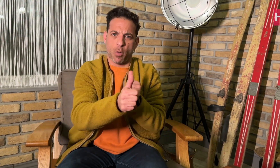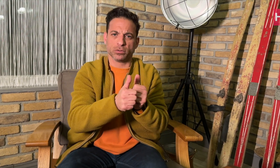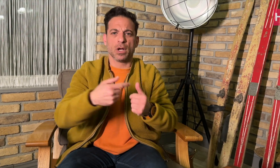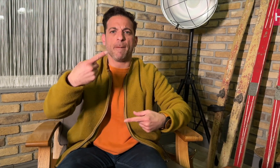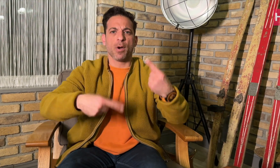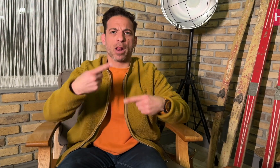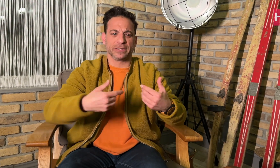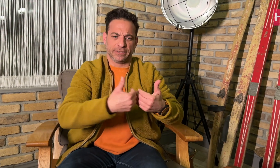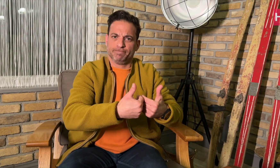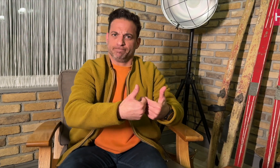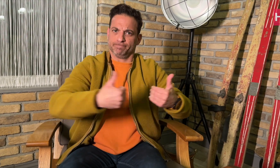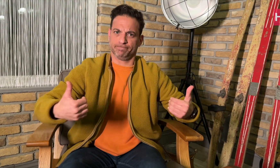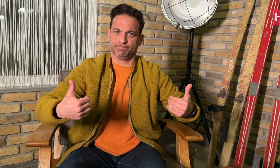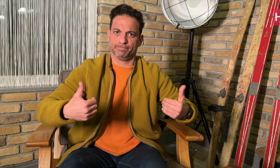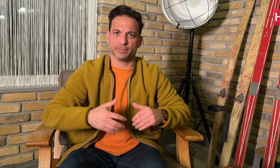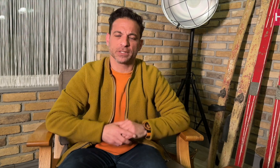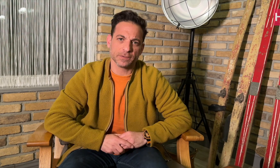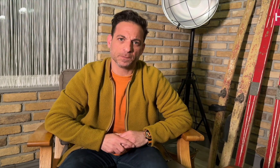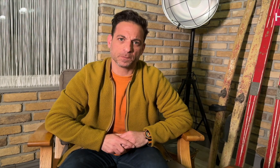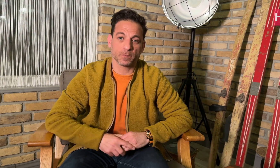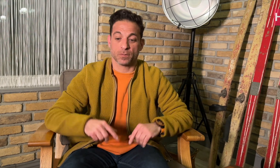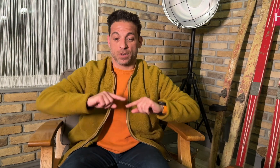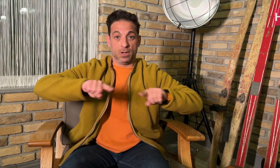that politics and sports should be separate.